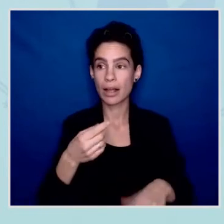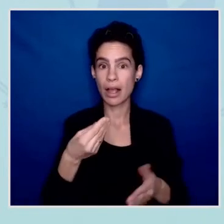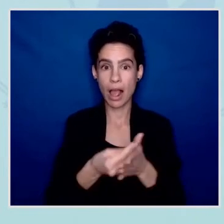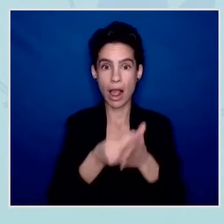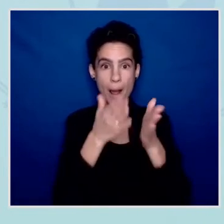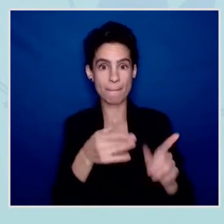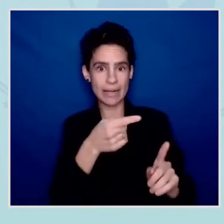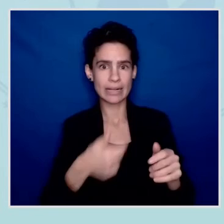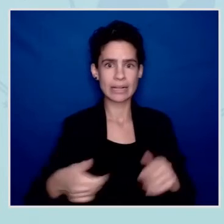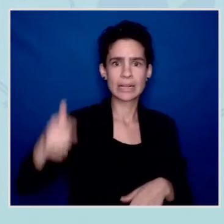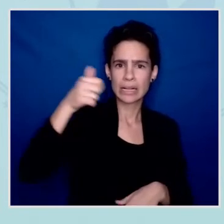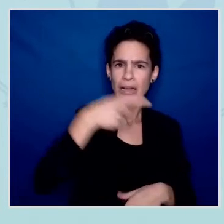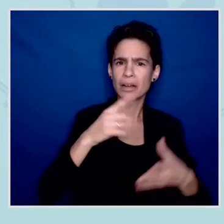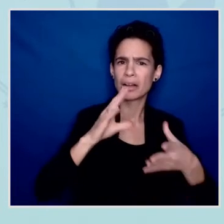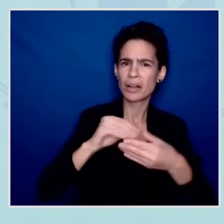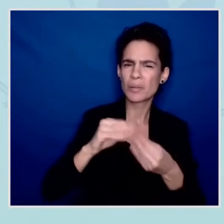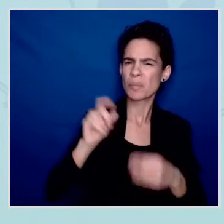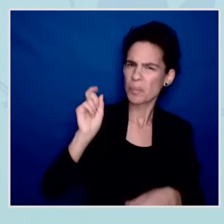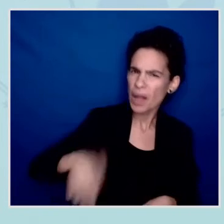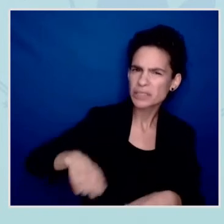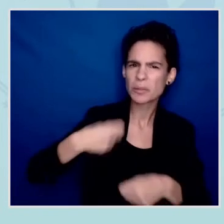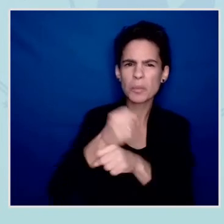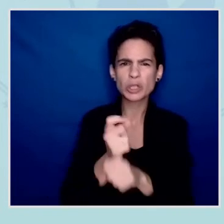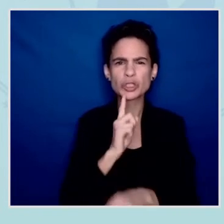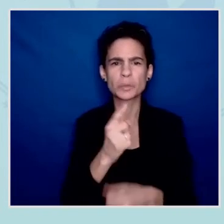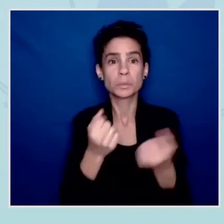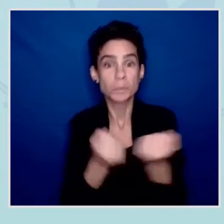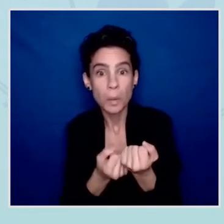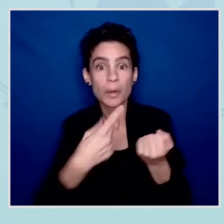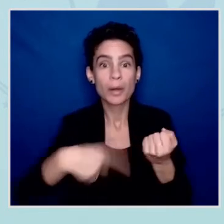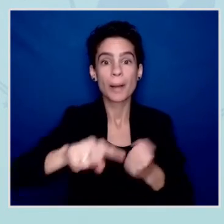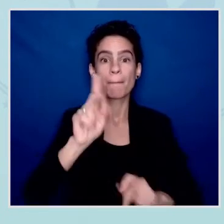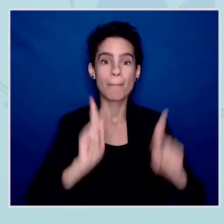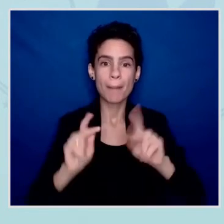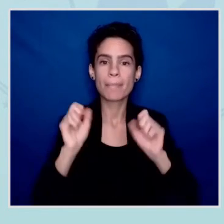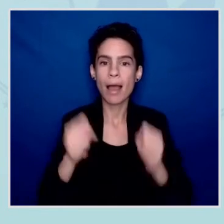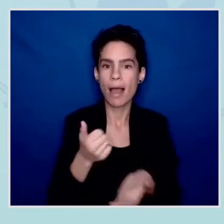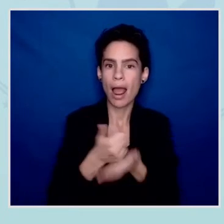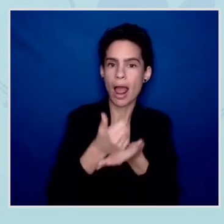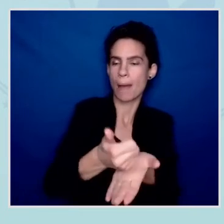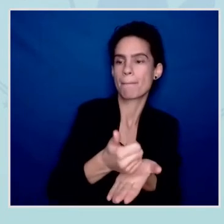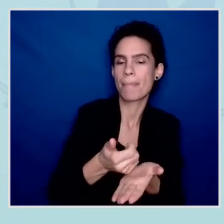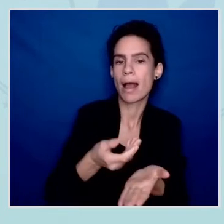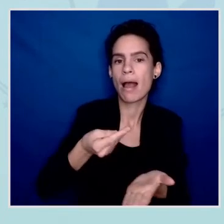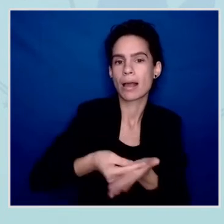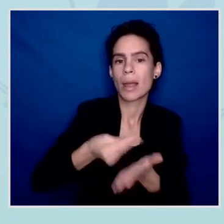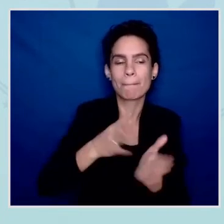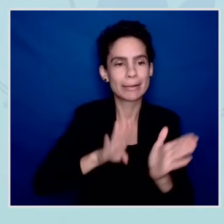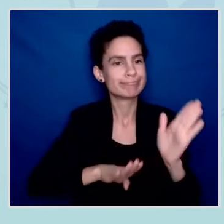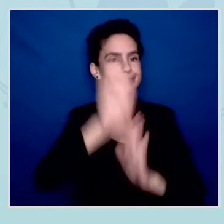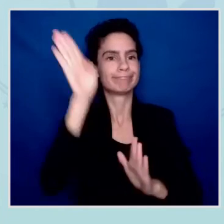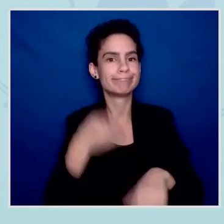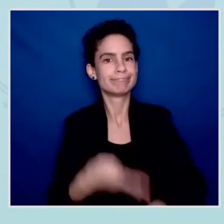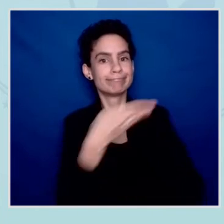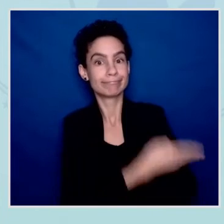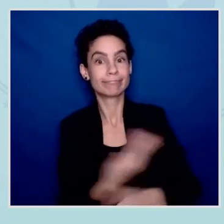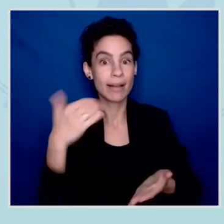HAPPEN DUE TO LONG-TERM DIPLOMA, HUNGER, HOMELESS AND BUSINESS FEELINGS BUT BY